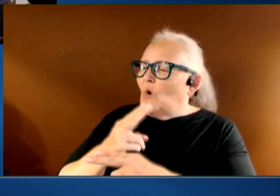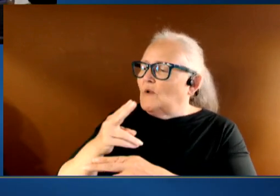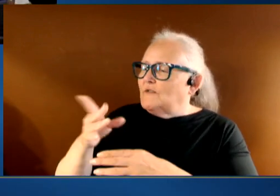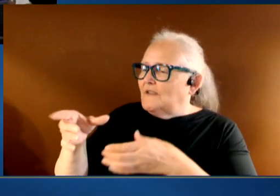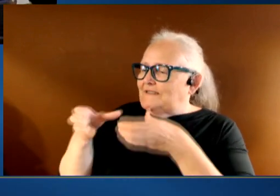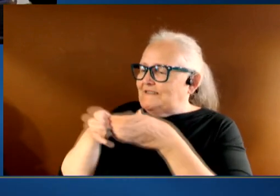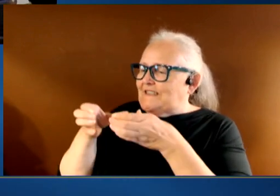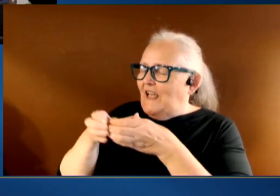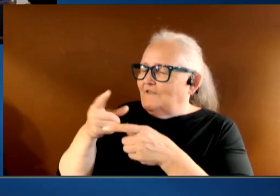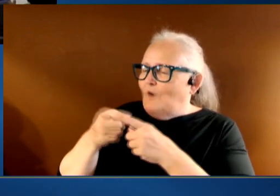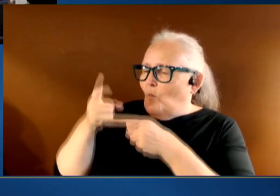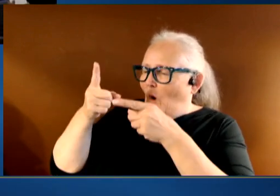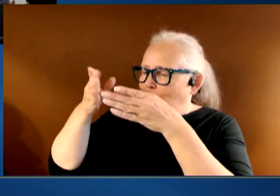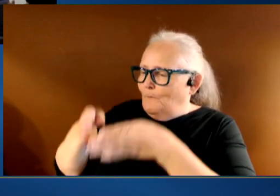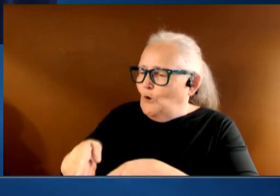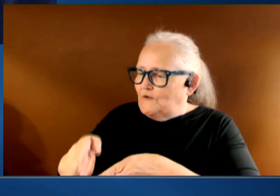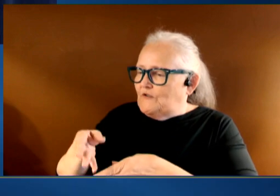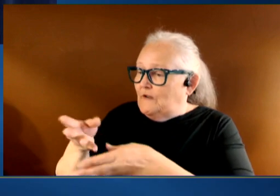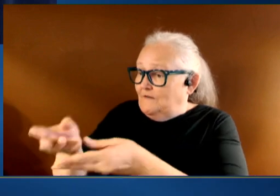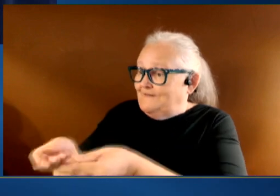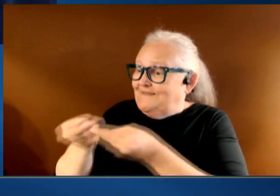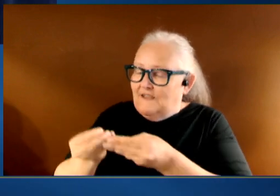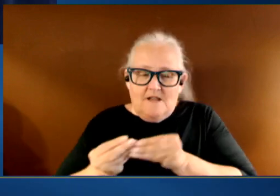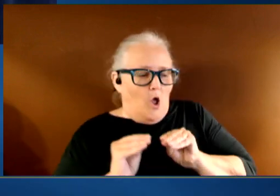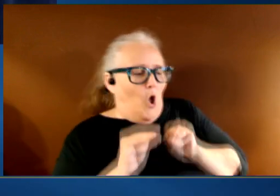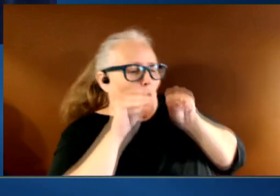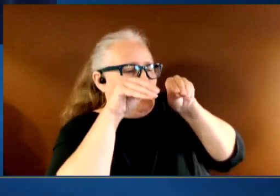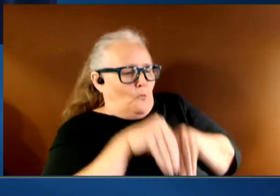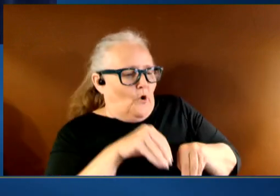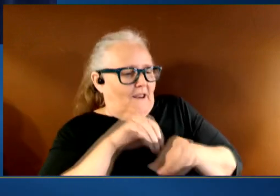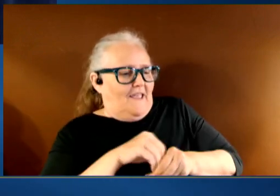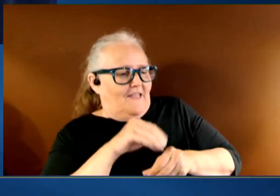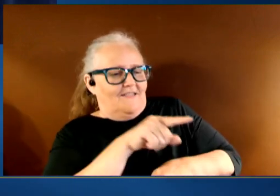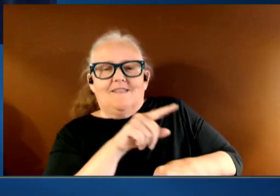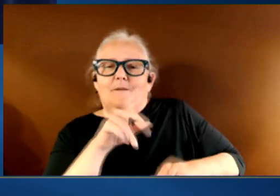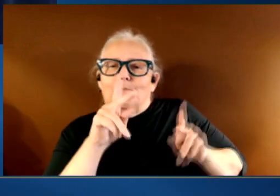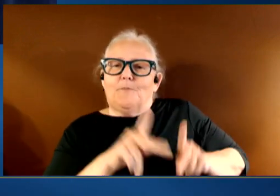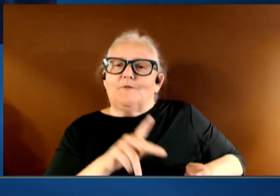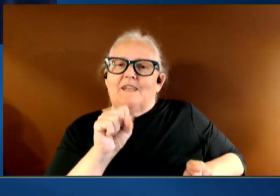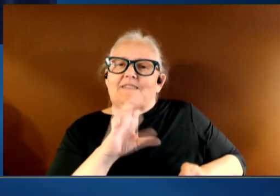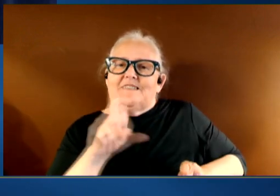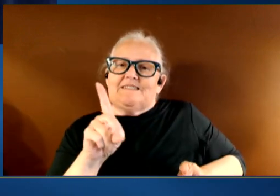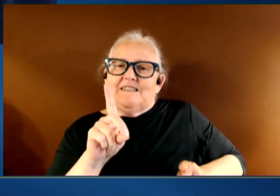put them into the body of a warrior, and those stem cells are going to help cure that disease.